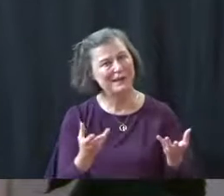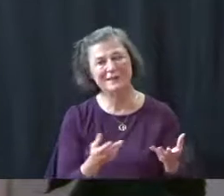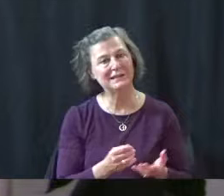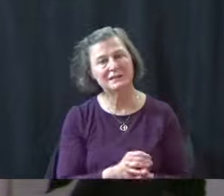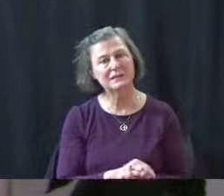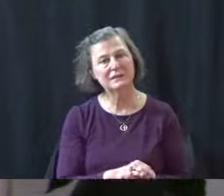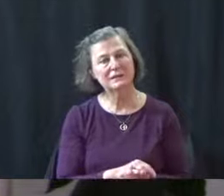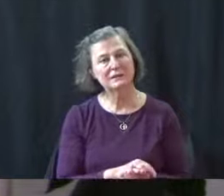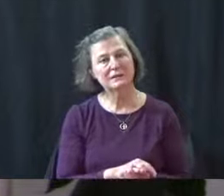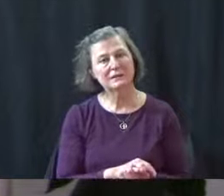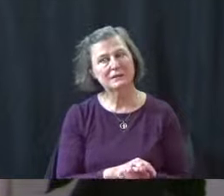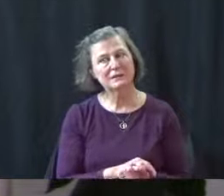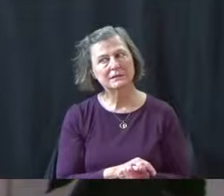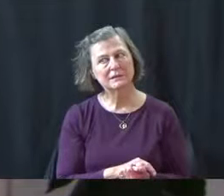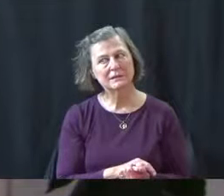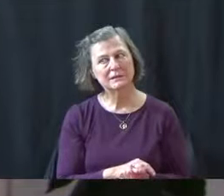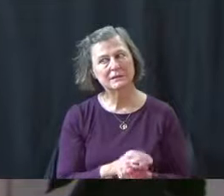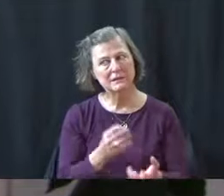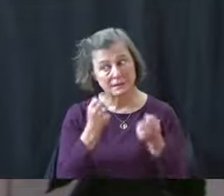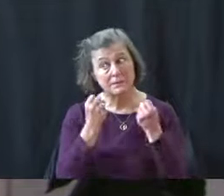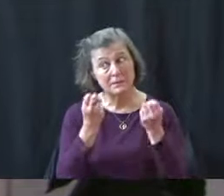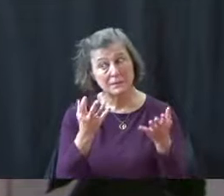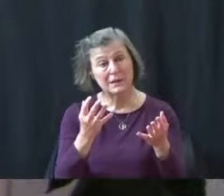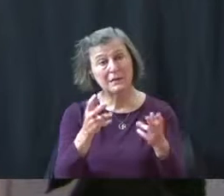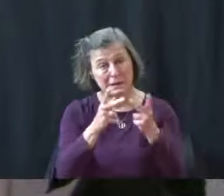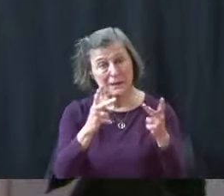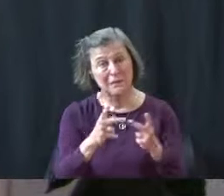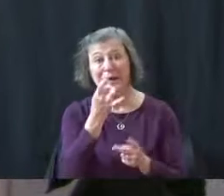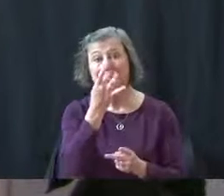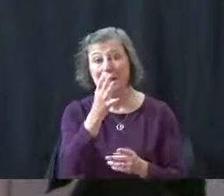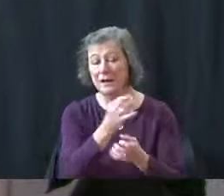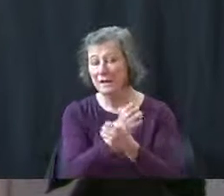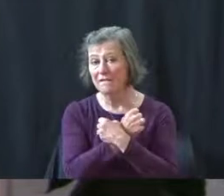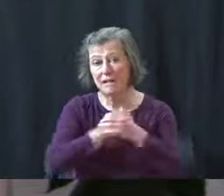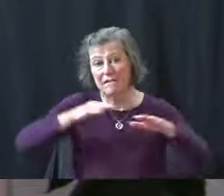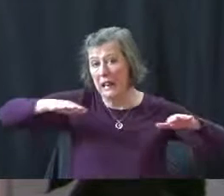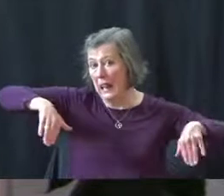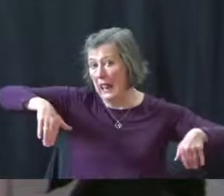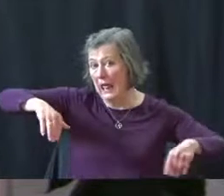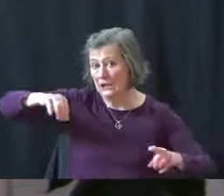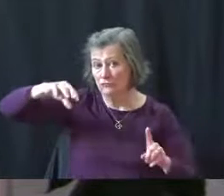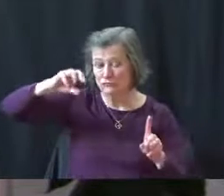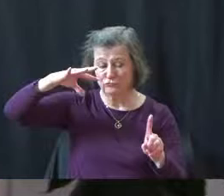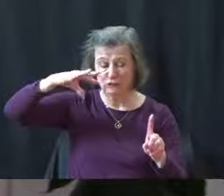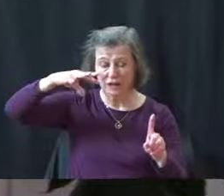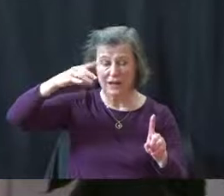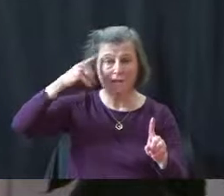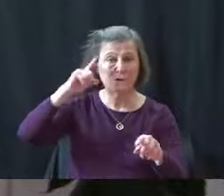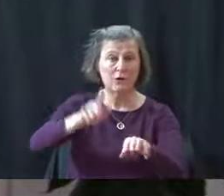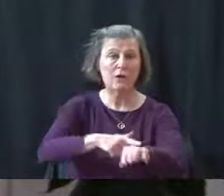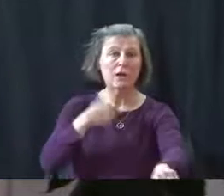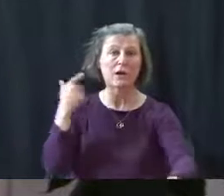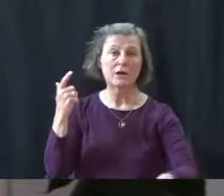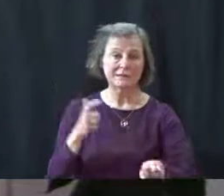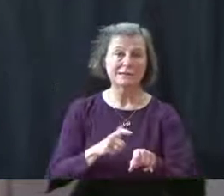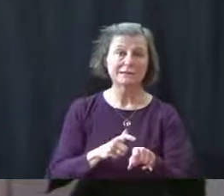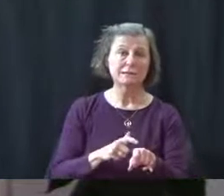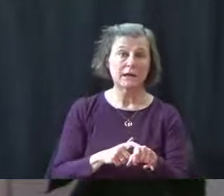There are so many places where the light of love hasn't shown for a long time. There are so many who do not feel a sense